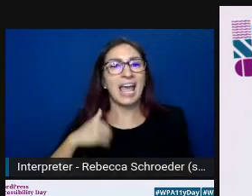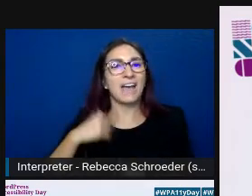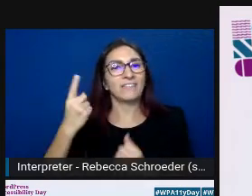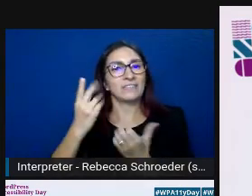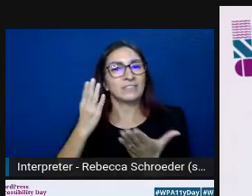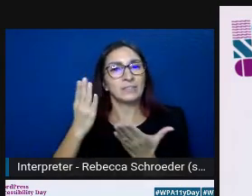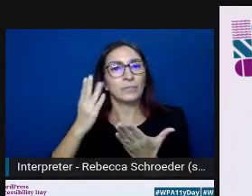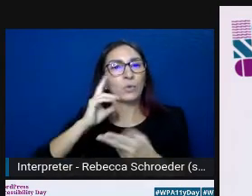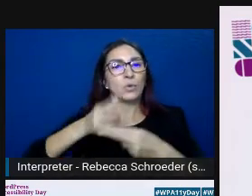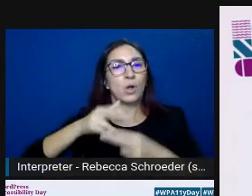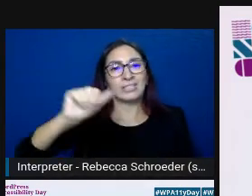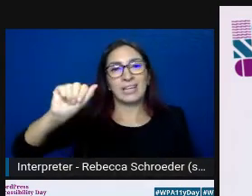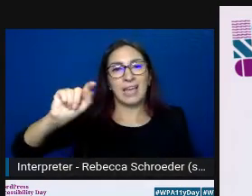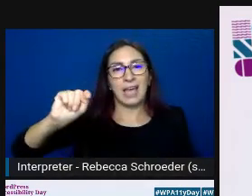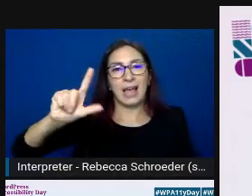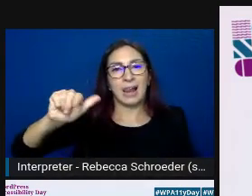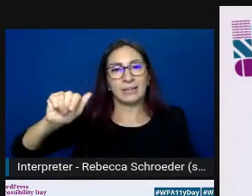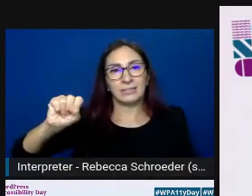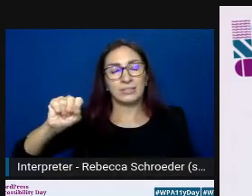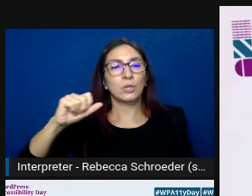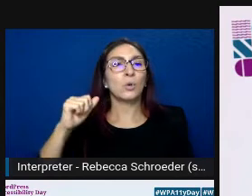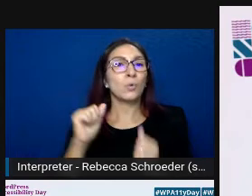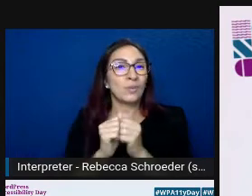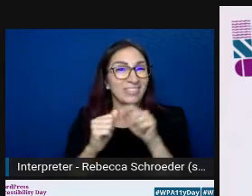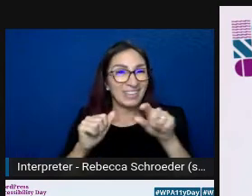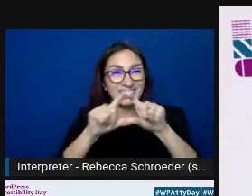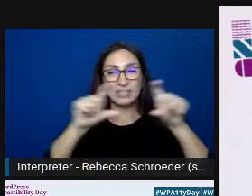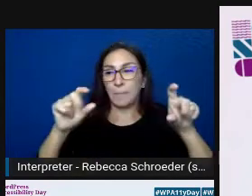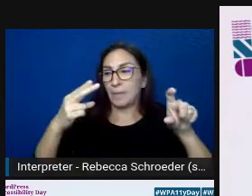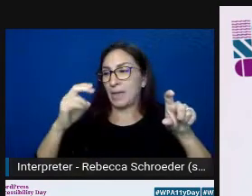With headless, you can also separate design from content,